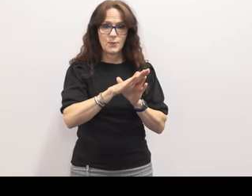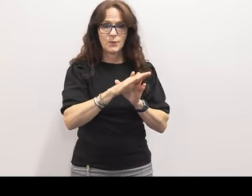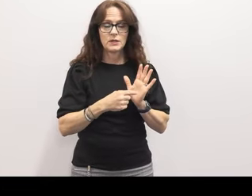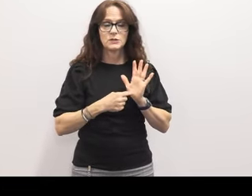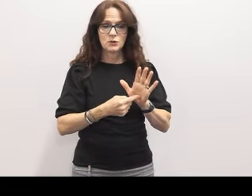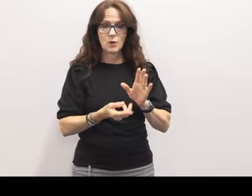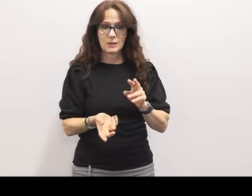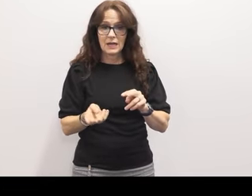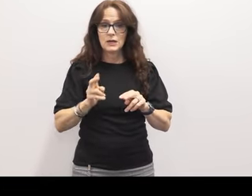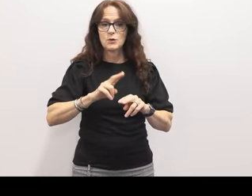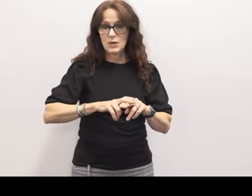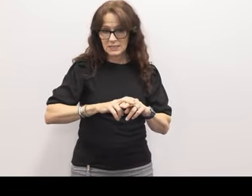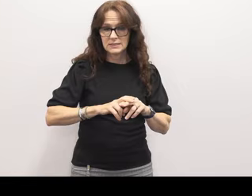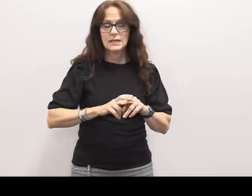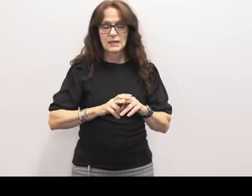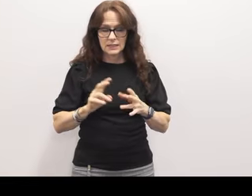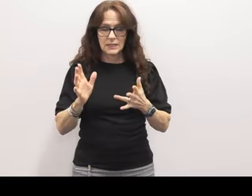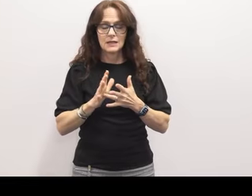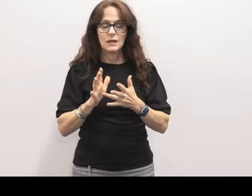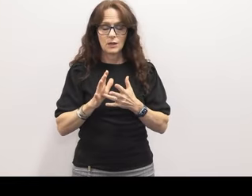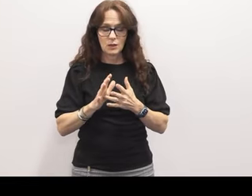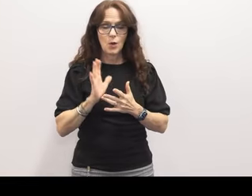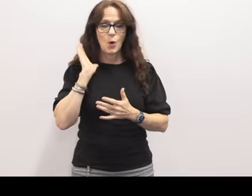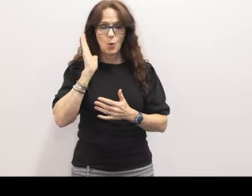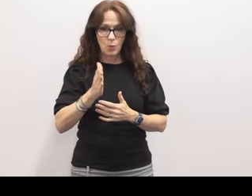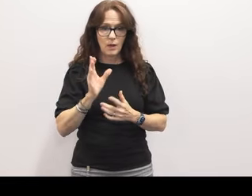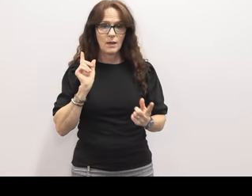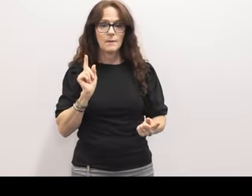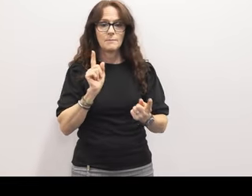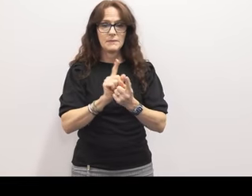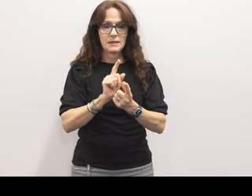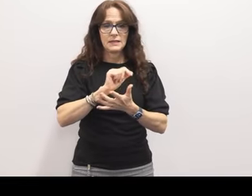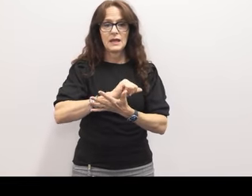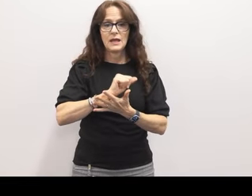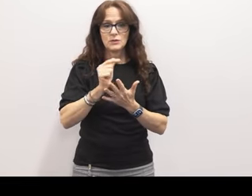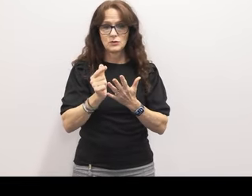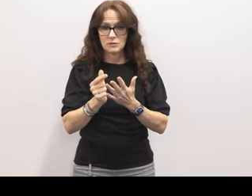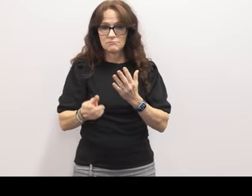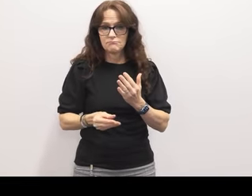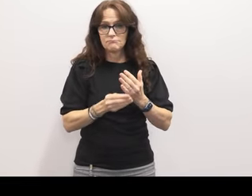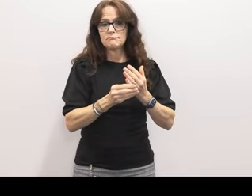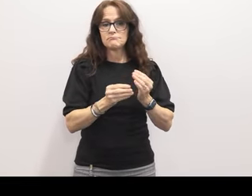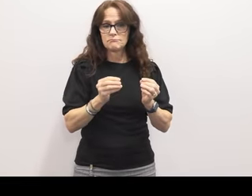our ninth graders who are on track for meeting the A through G. Specifically when we look at our Black students,